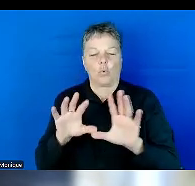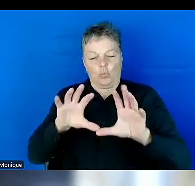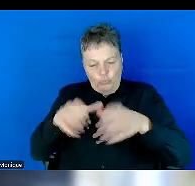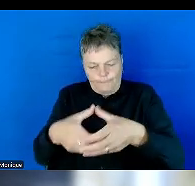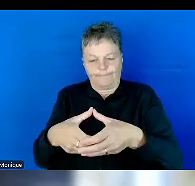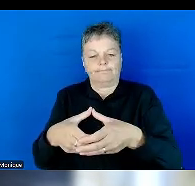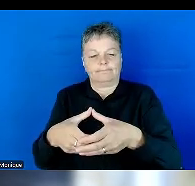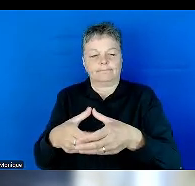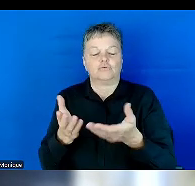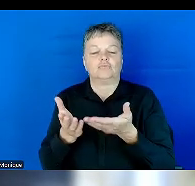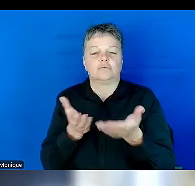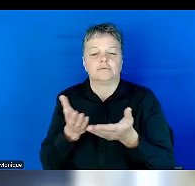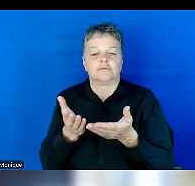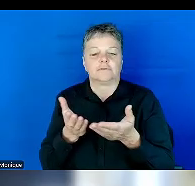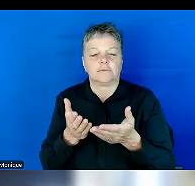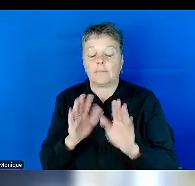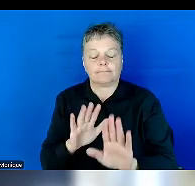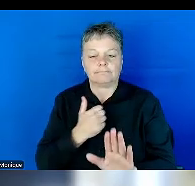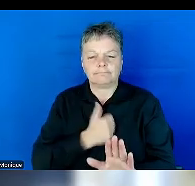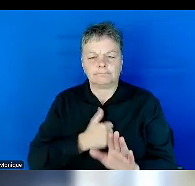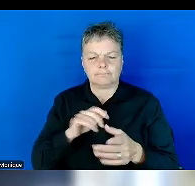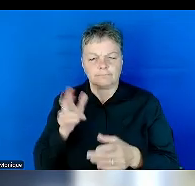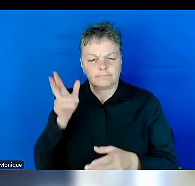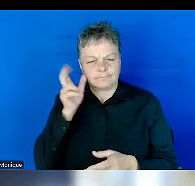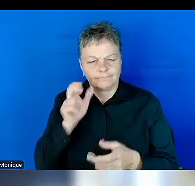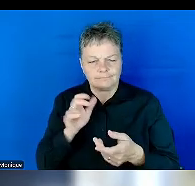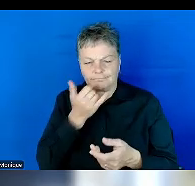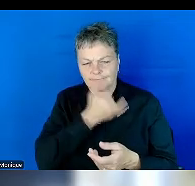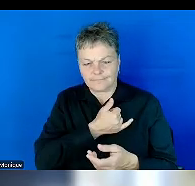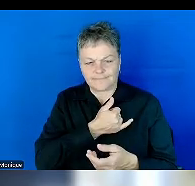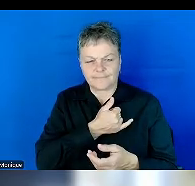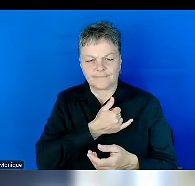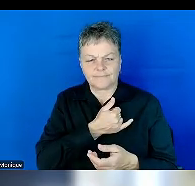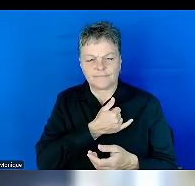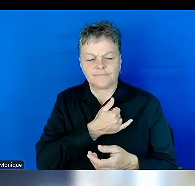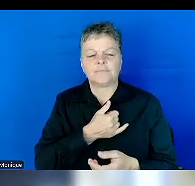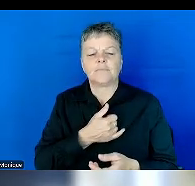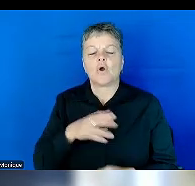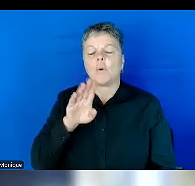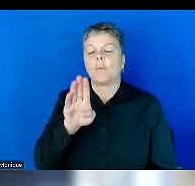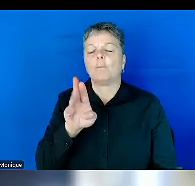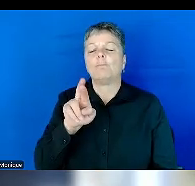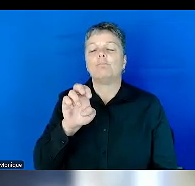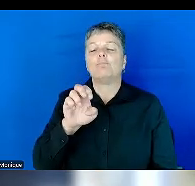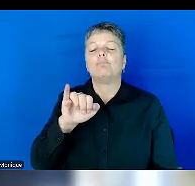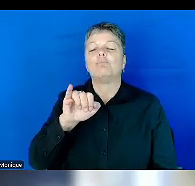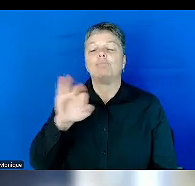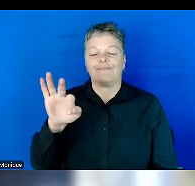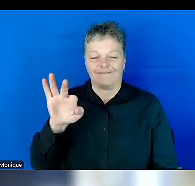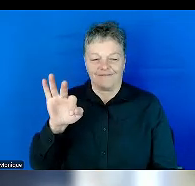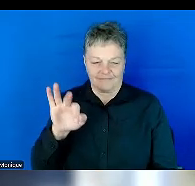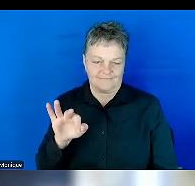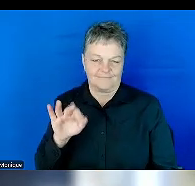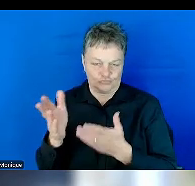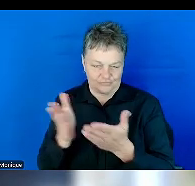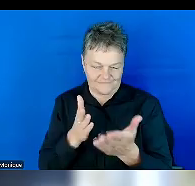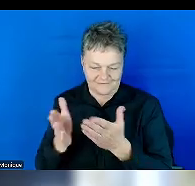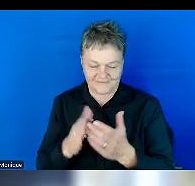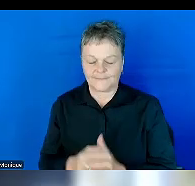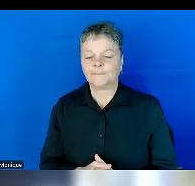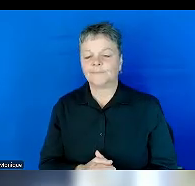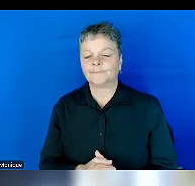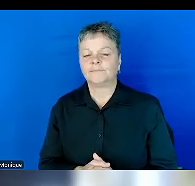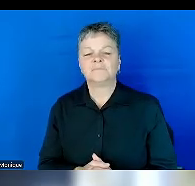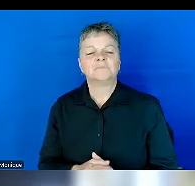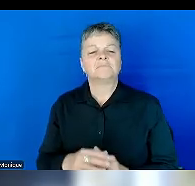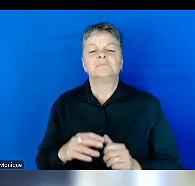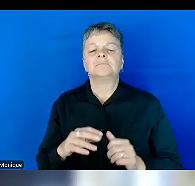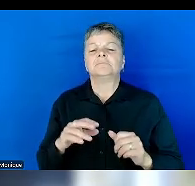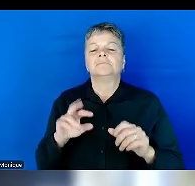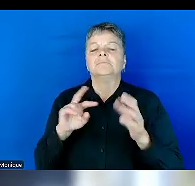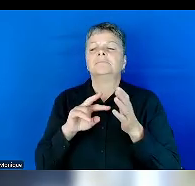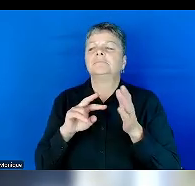we are able to represent a client specifically if we're help for for a small task in a in their